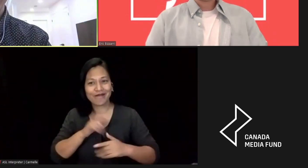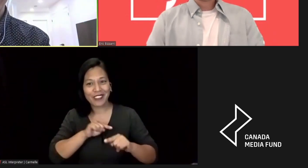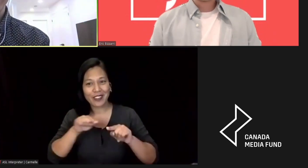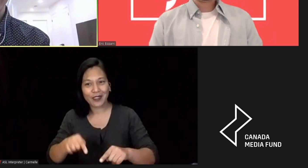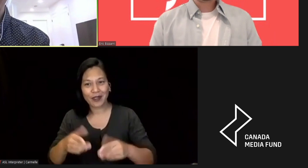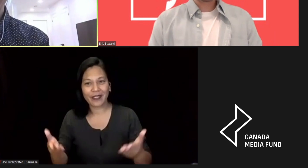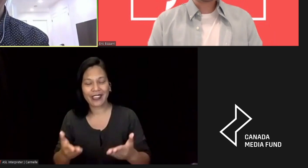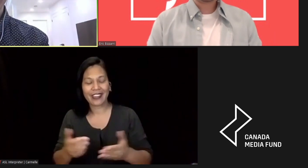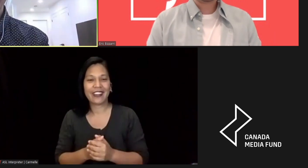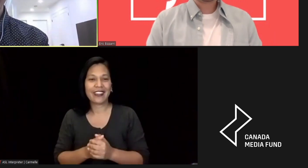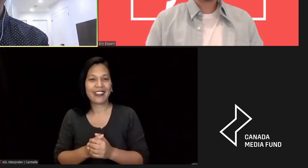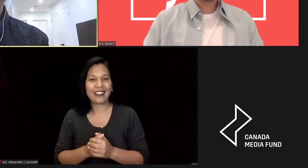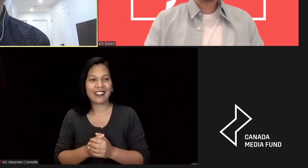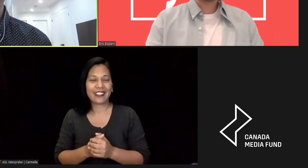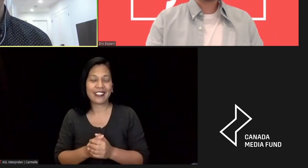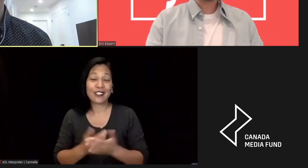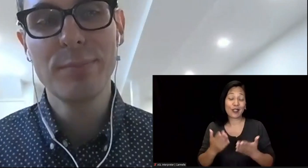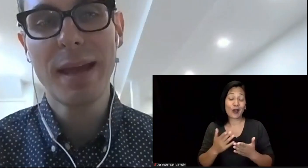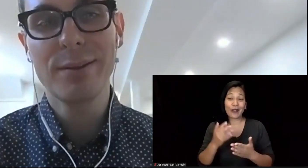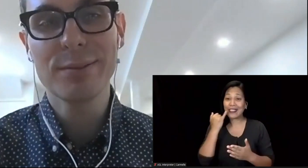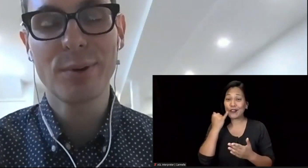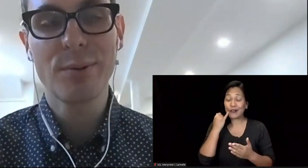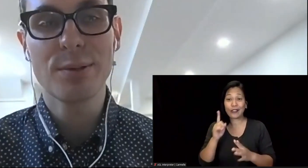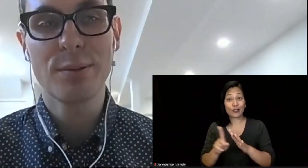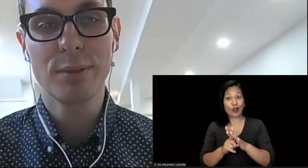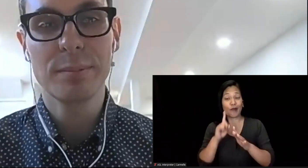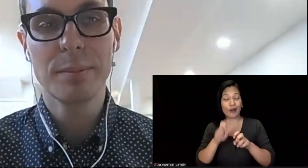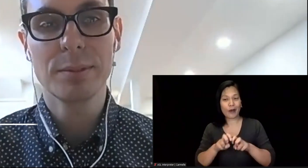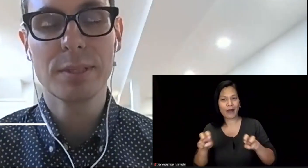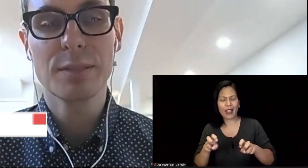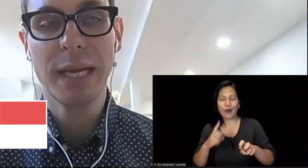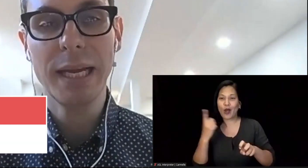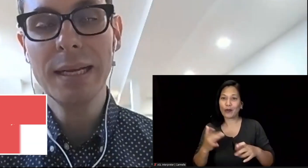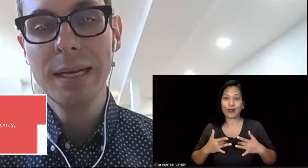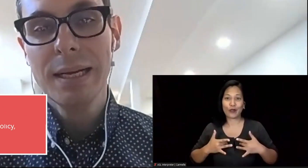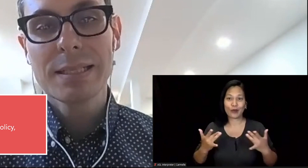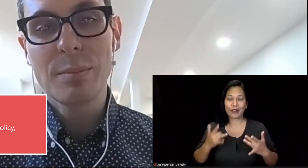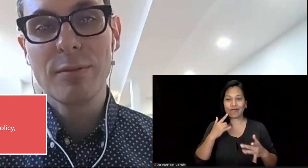Again, this is always, you know, when we do panels, we're always so thrilled to be able to explain some of